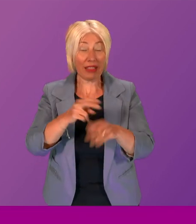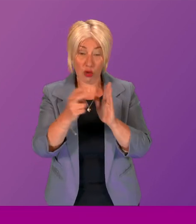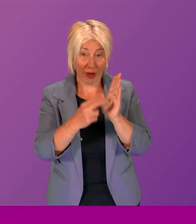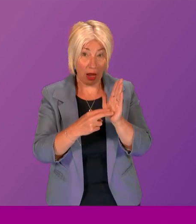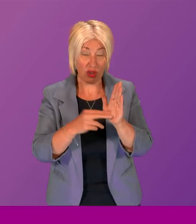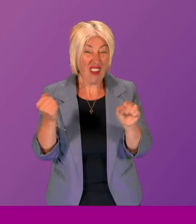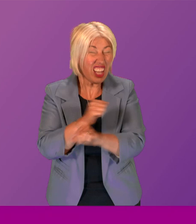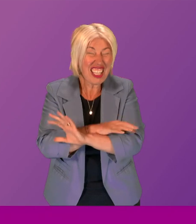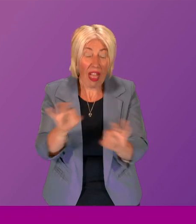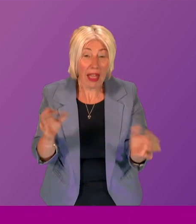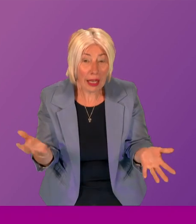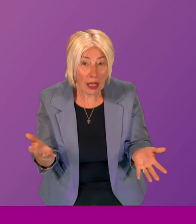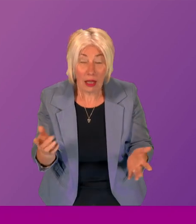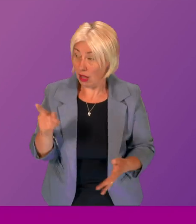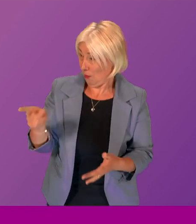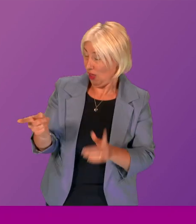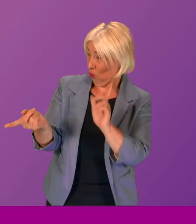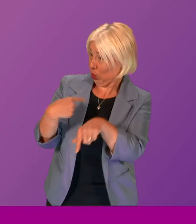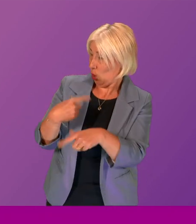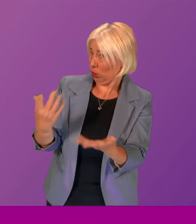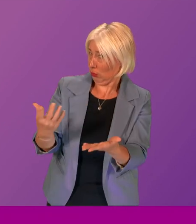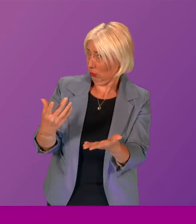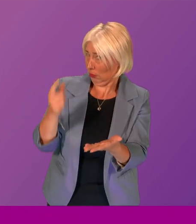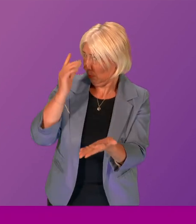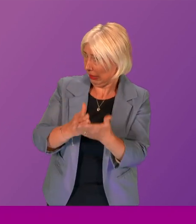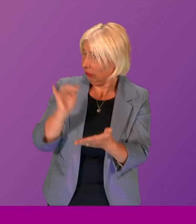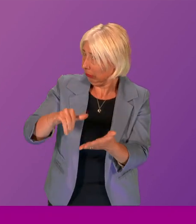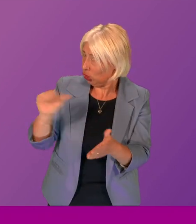sounds from Humza Yousaf’s answer that he believes that they should.